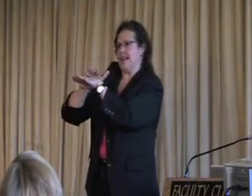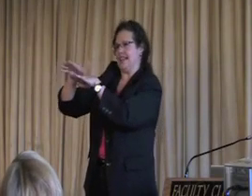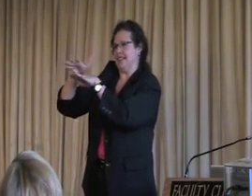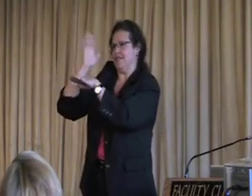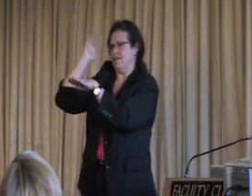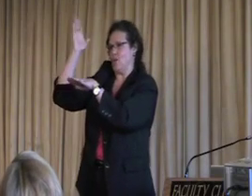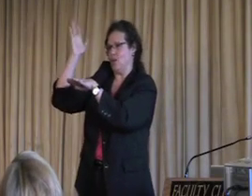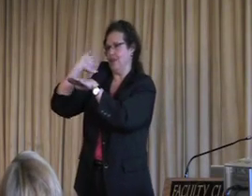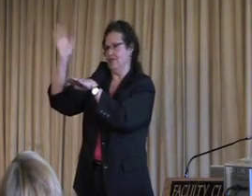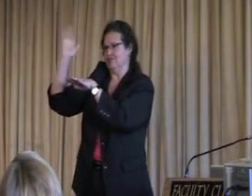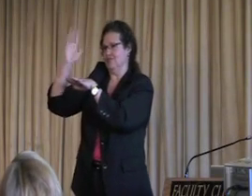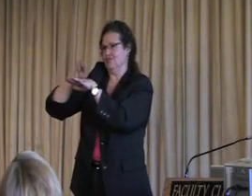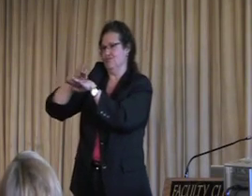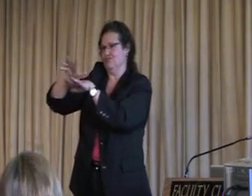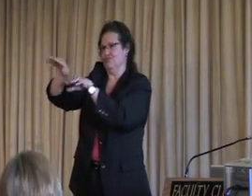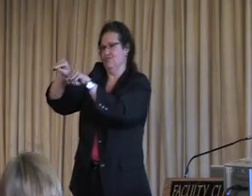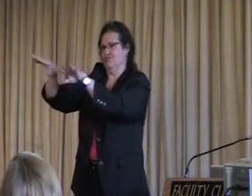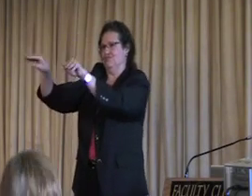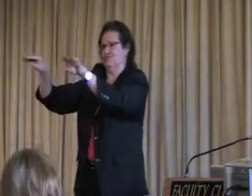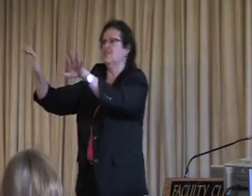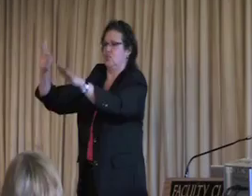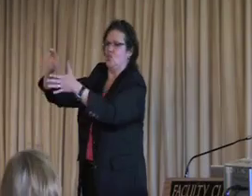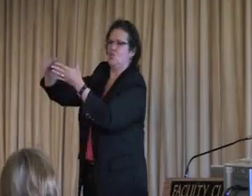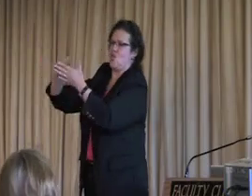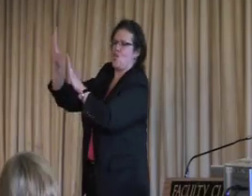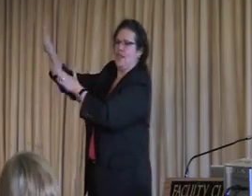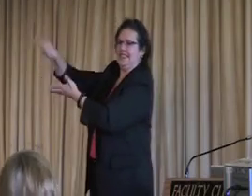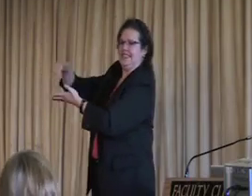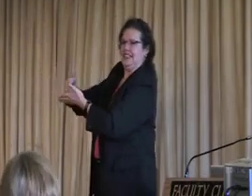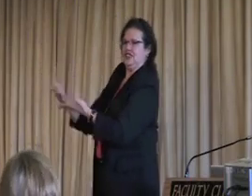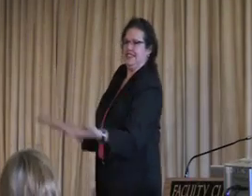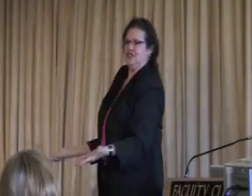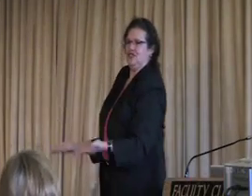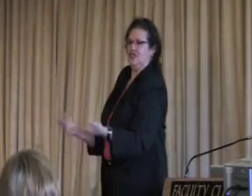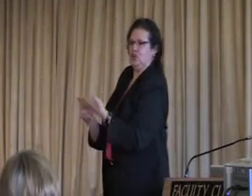the ocean. And there is no going back. You can't back up in a river, much the same as